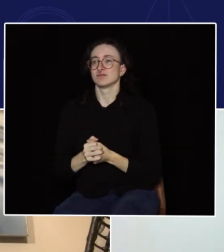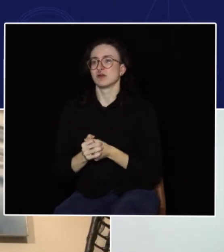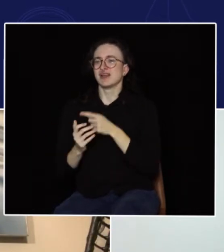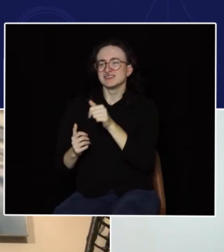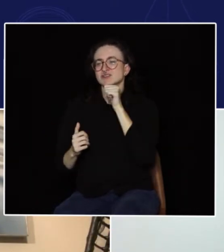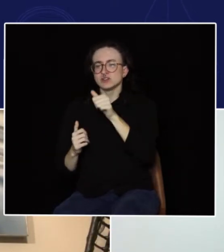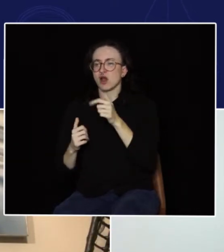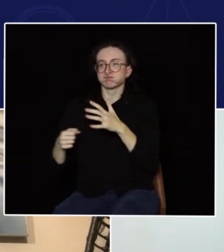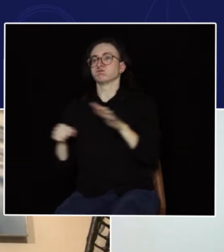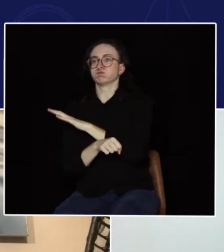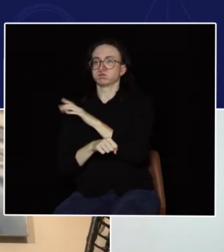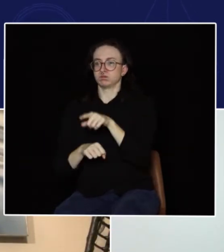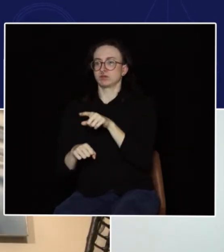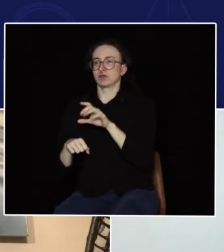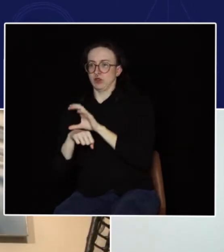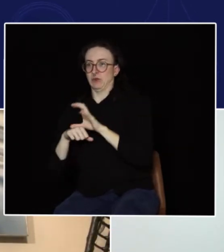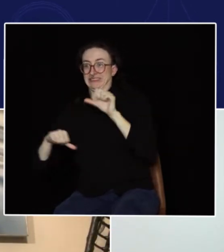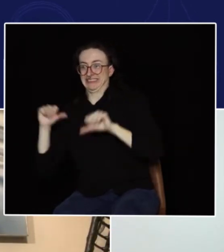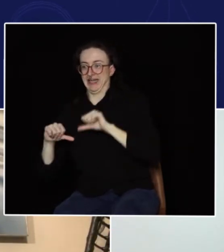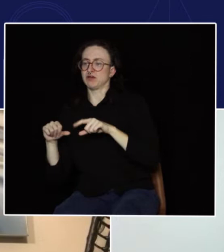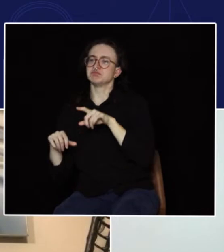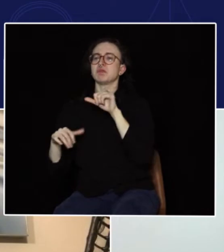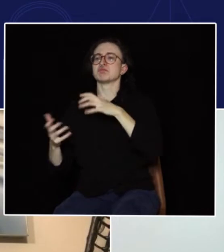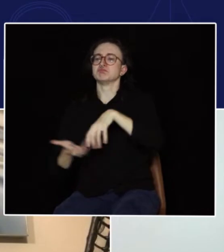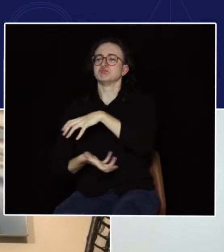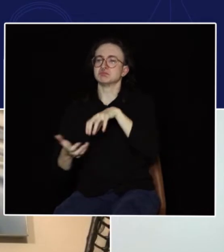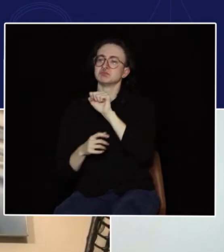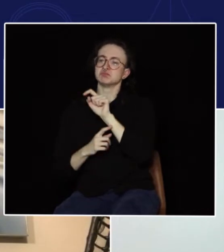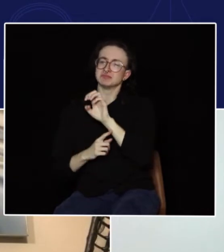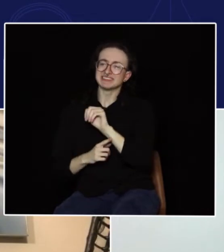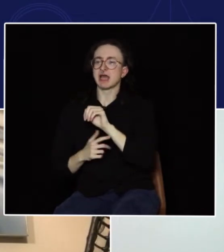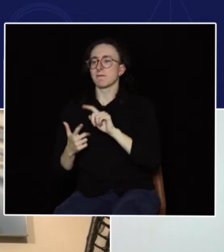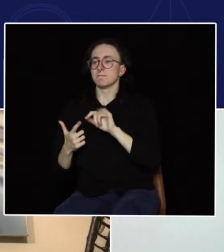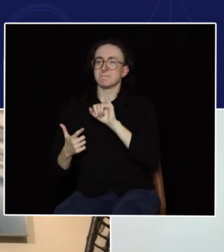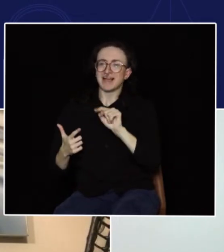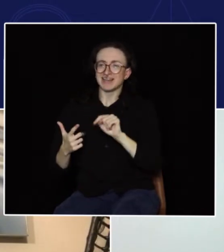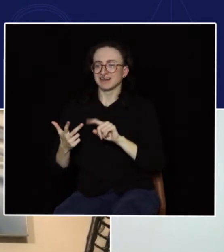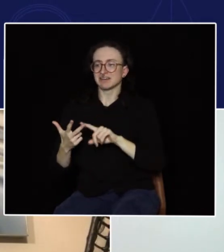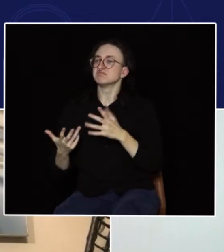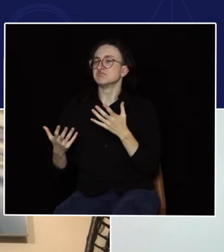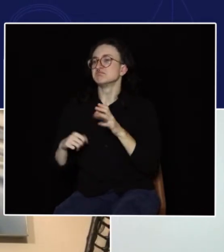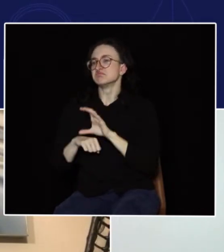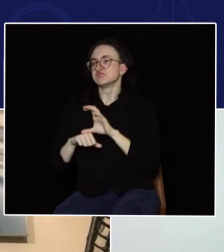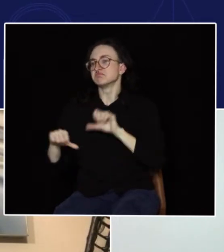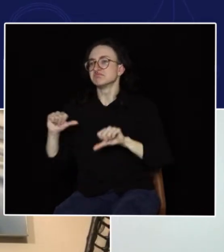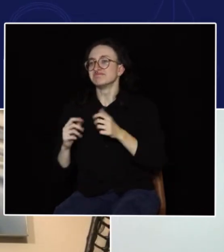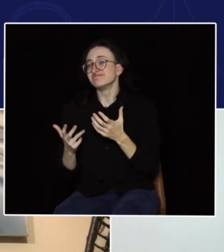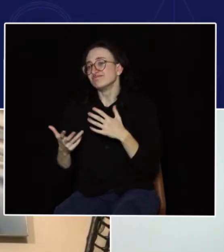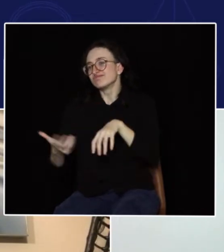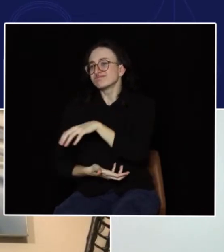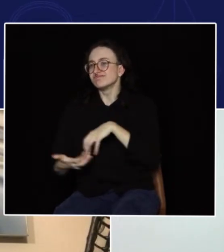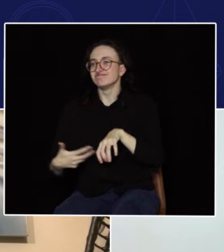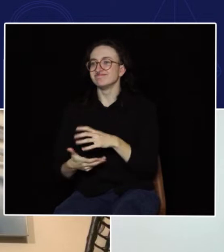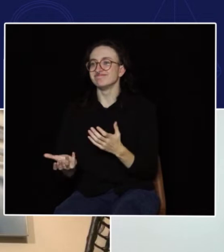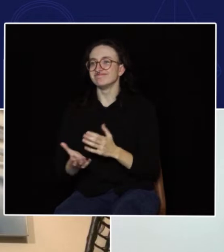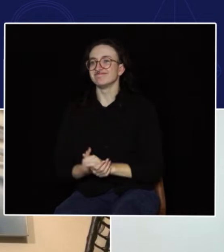So, it's not 100% computer science but a mix of STEM, IT, and computer science.